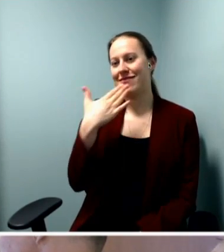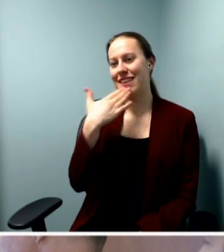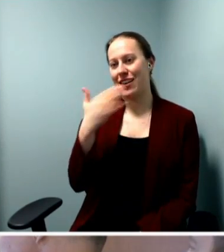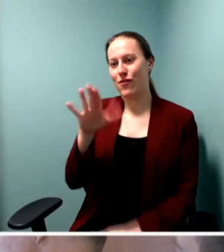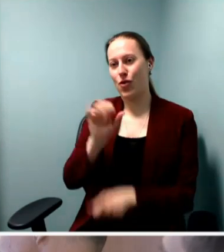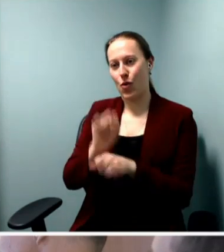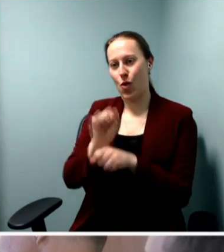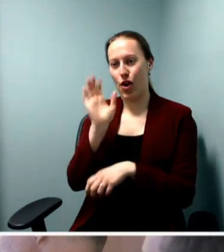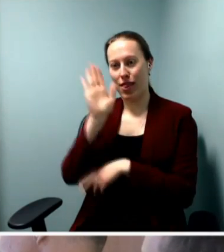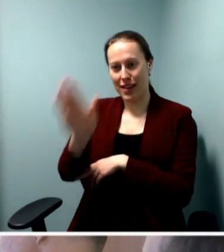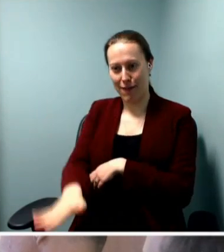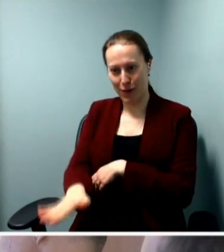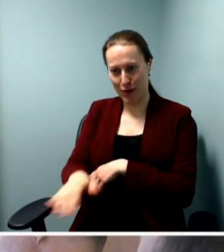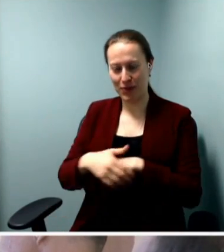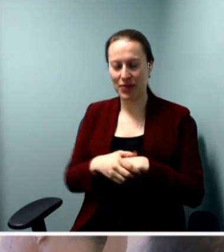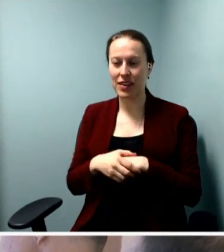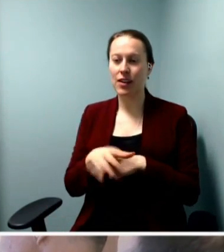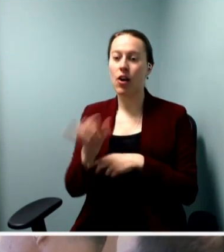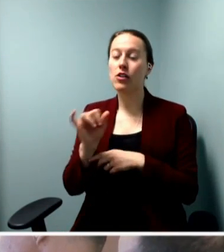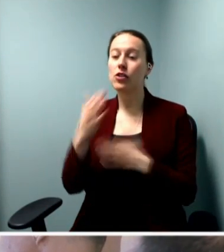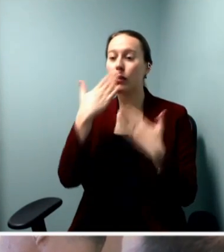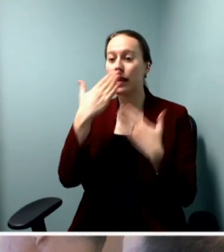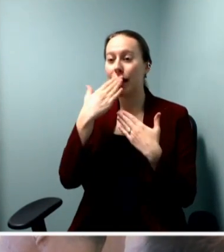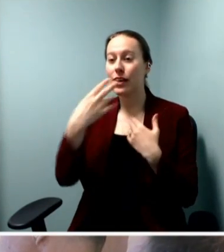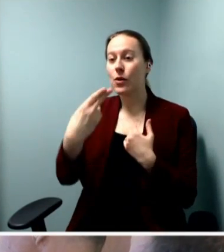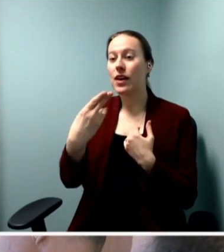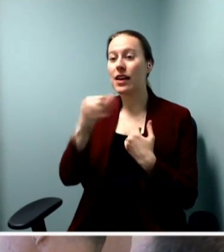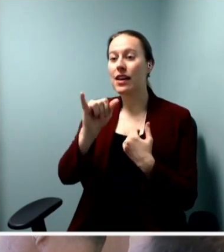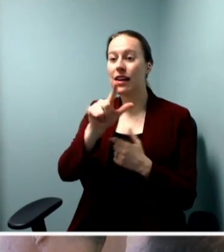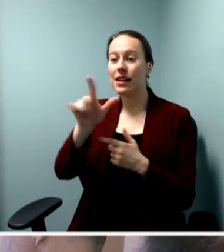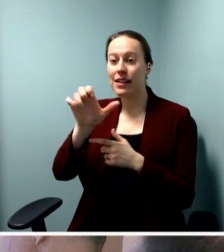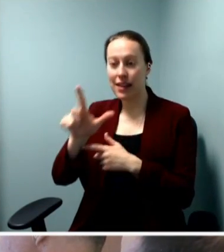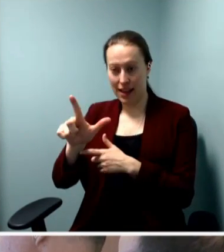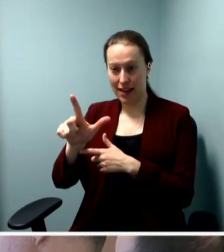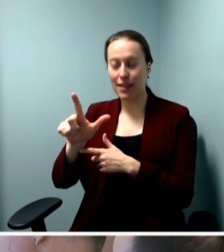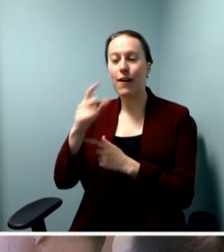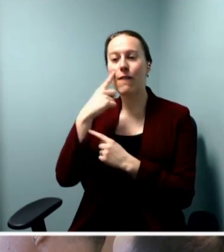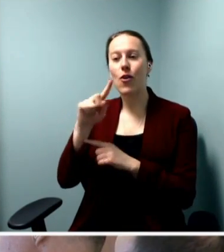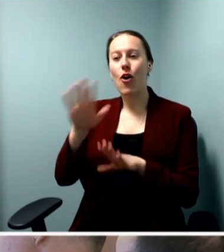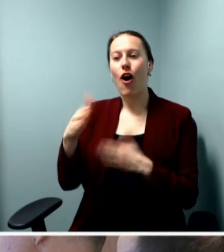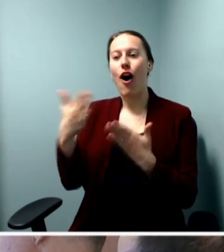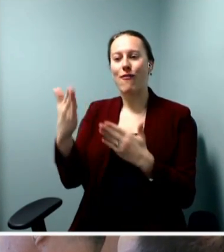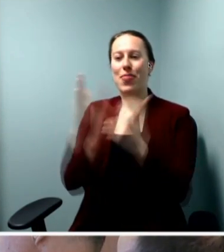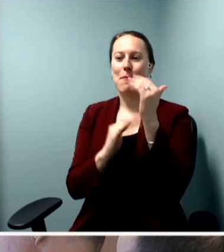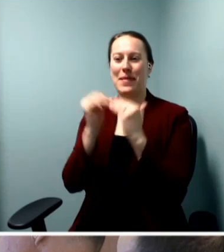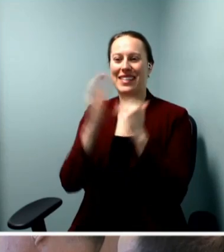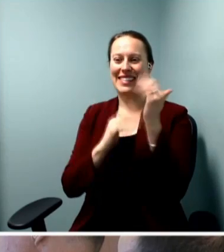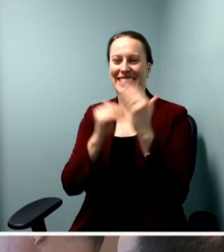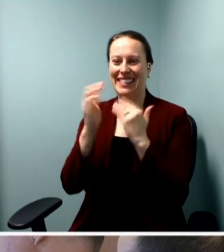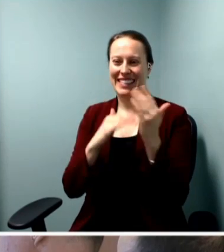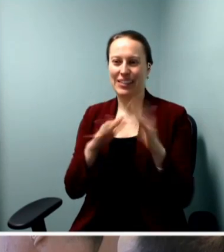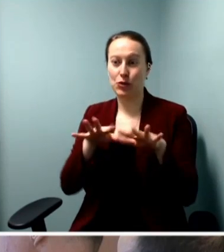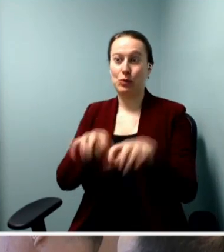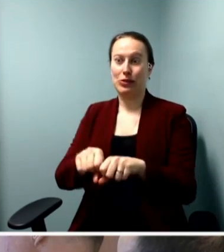I also want to quickly thank [Halel] for offering us the building for the day. We're so grateful to be able to hold this here.